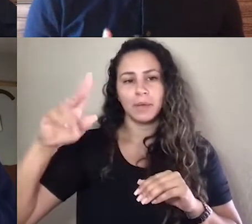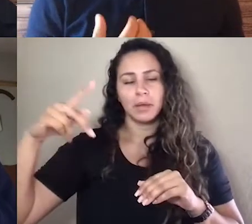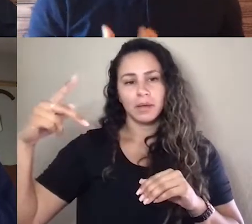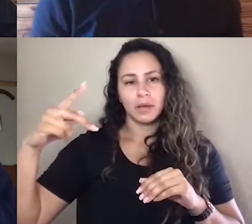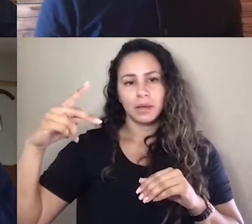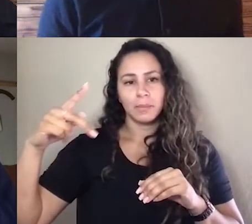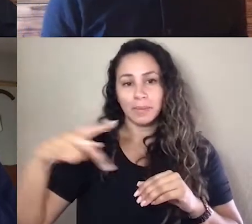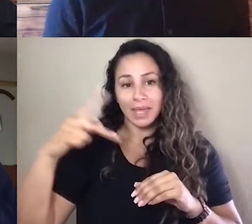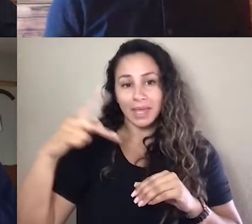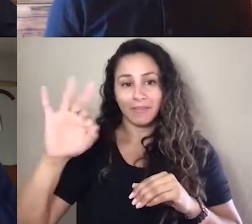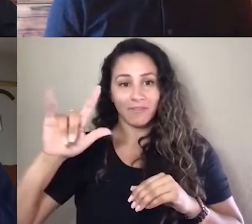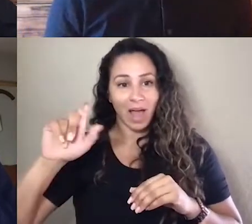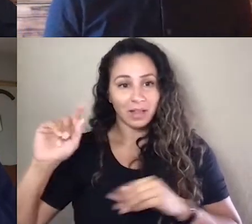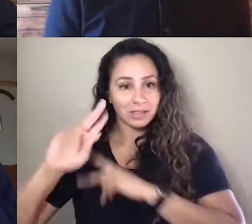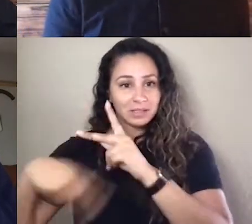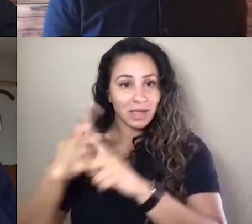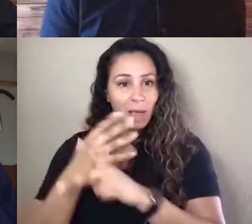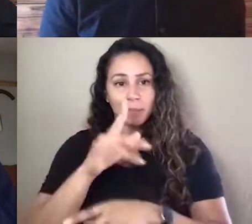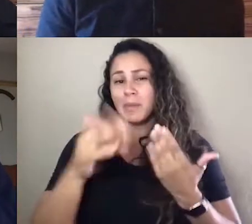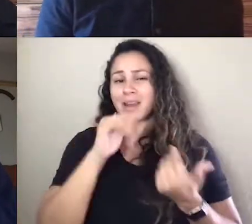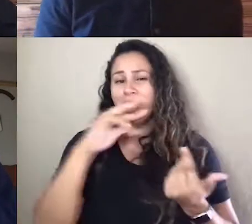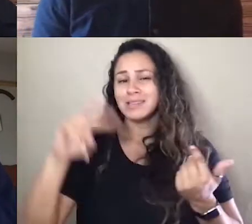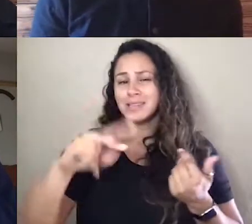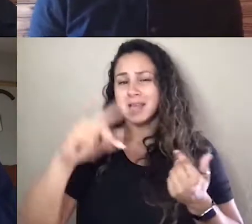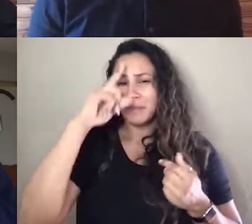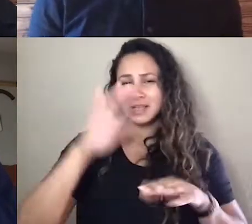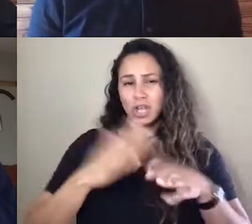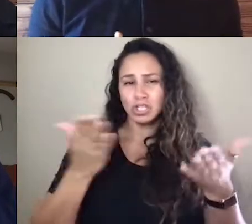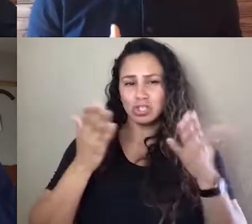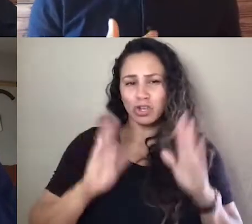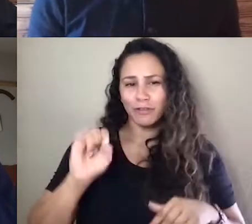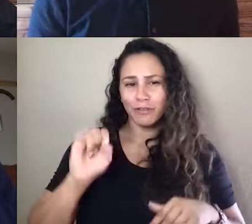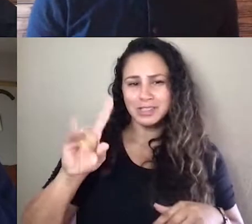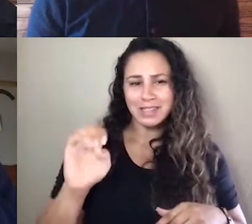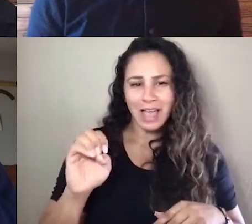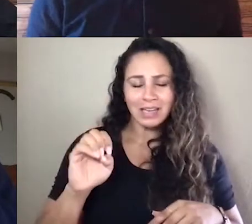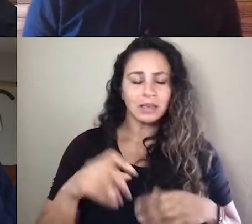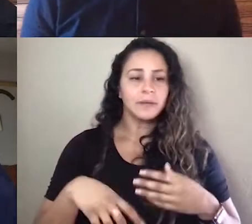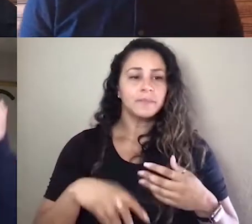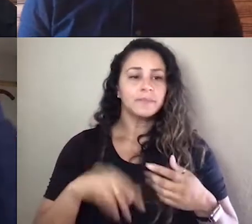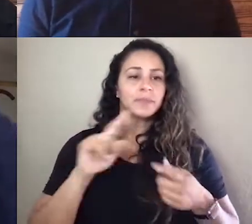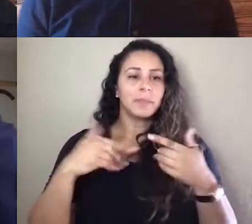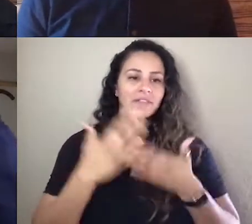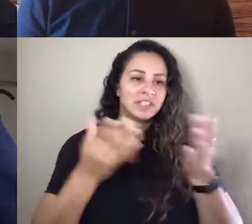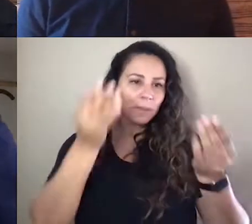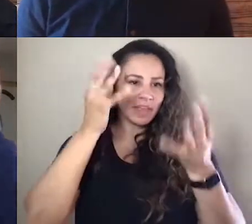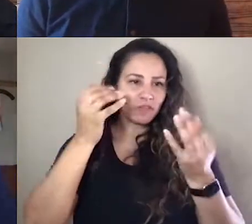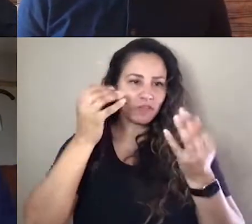TYPES, YOU MAY NOT SEE THAT LIVE BUT THERE IS